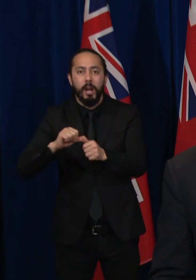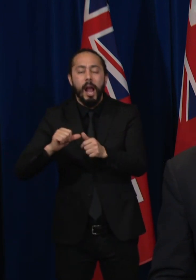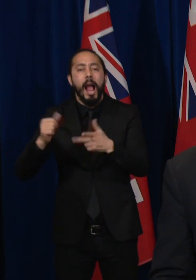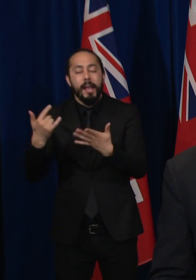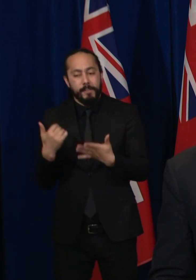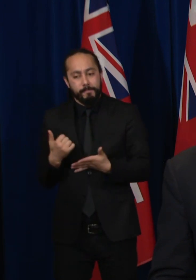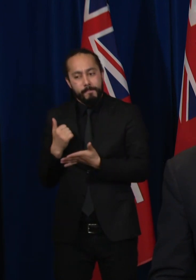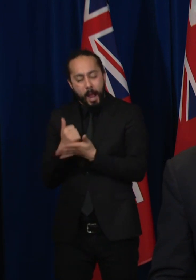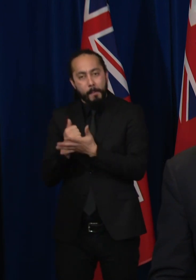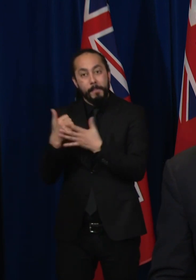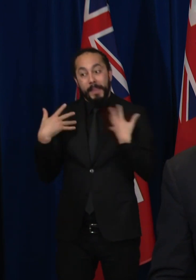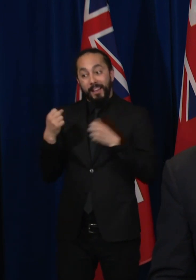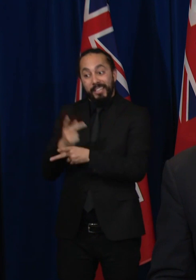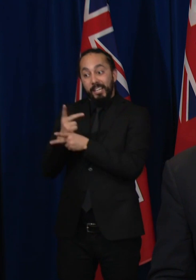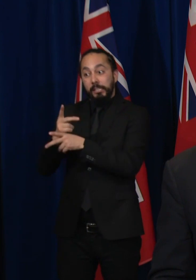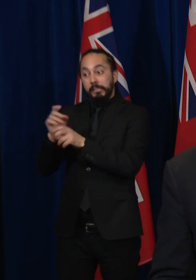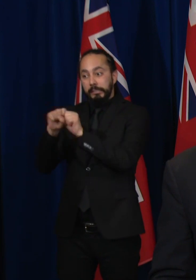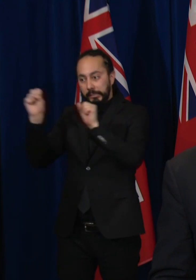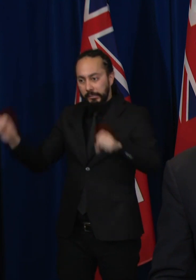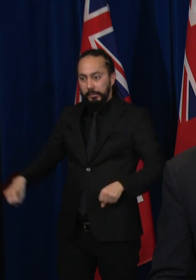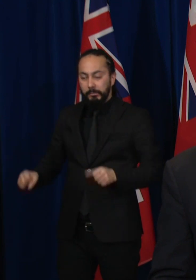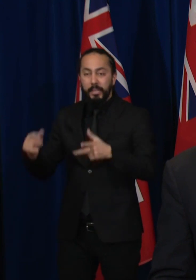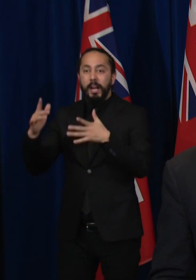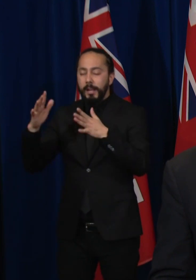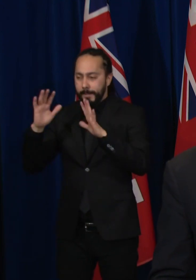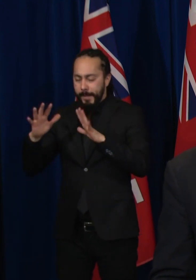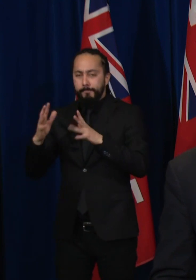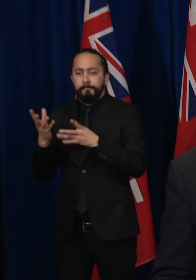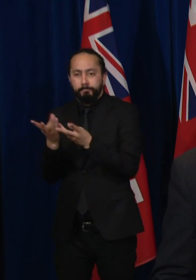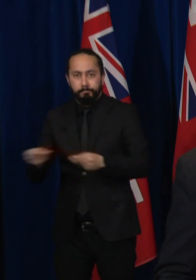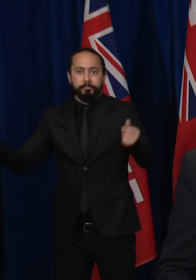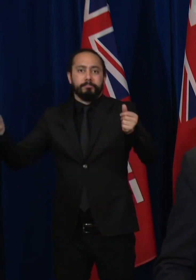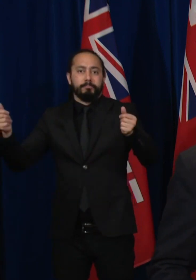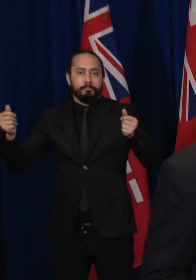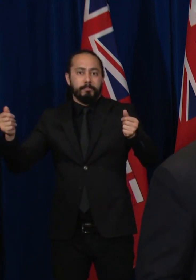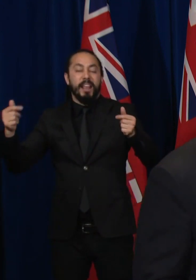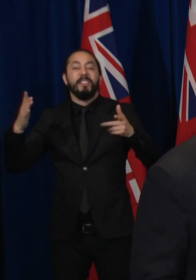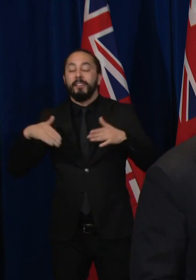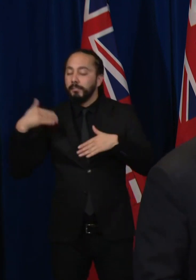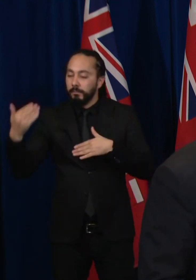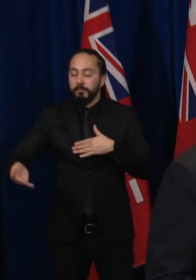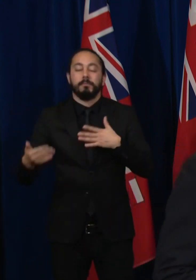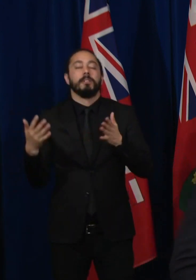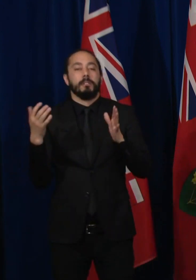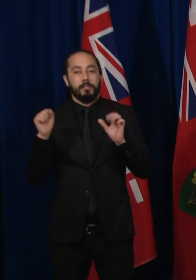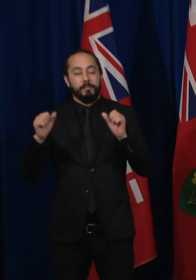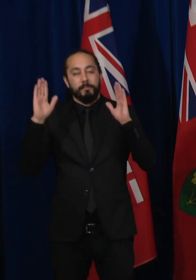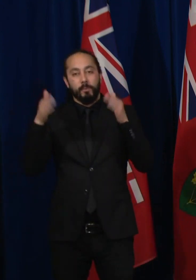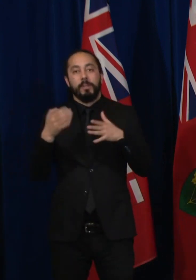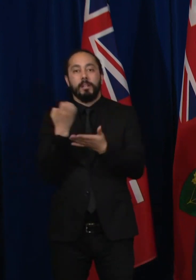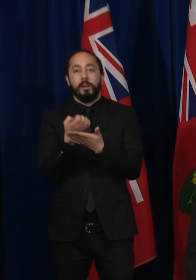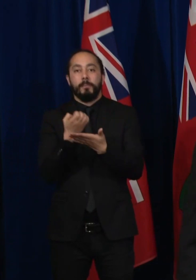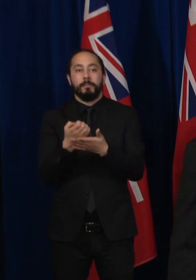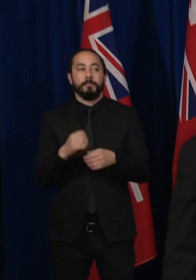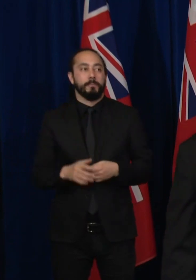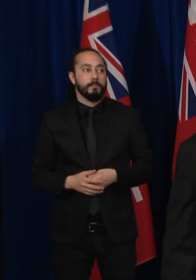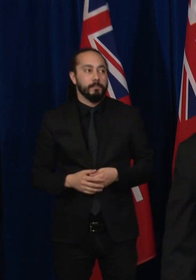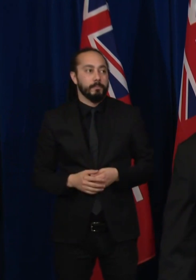each other, but helping the system to deal with the economic situation. For a follow-up, premier,